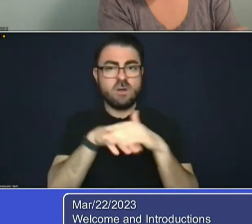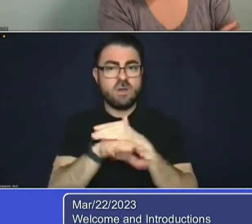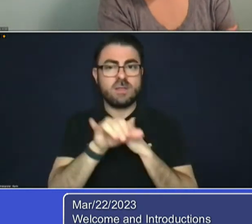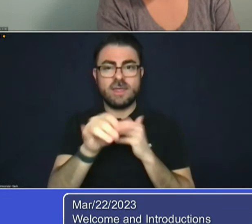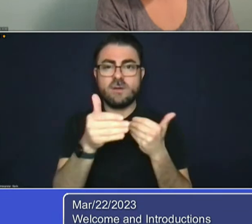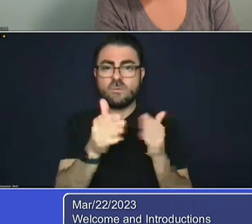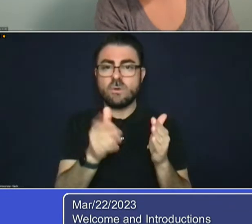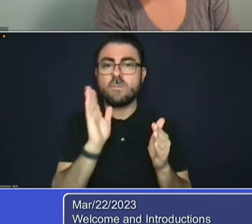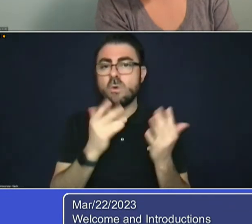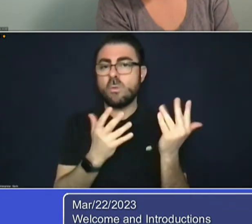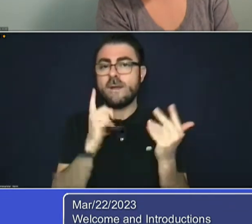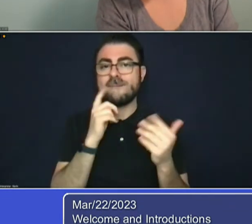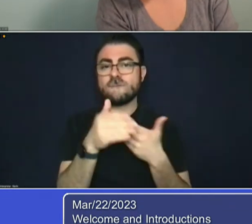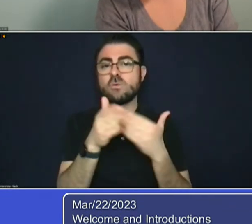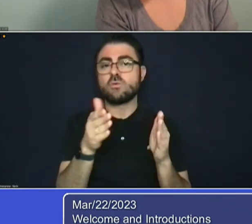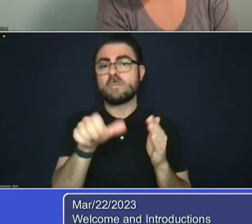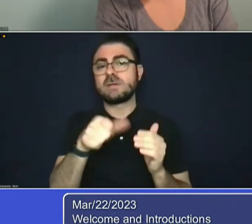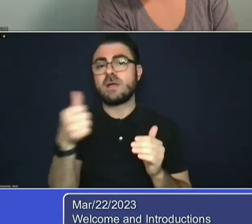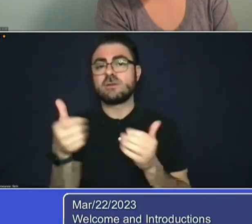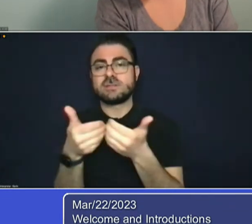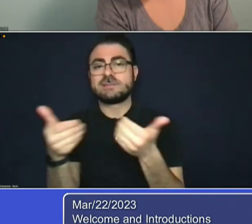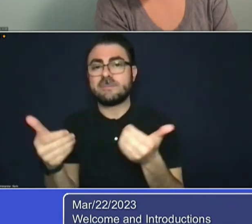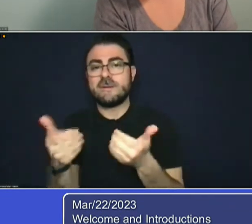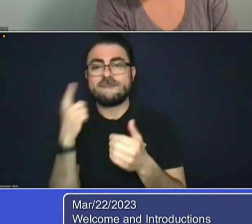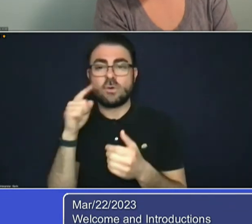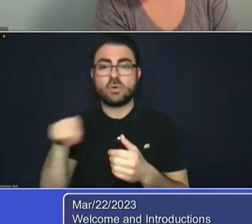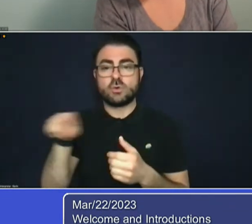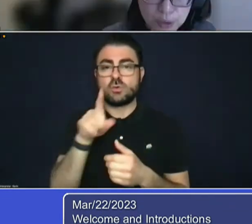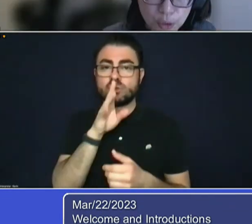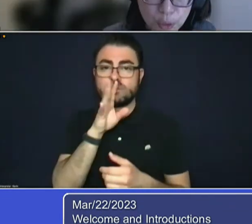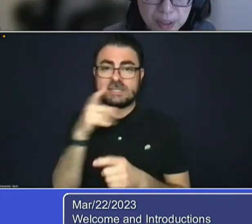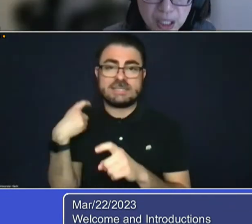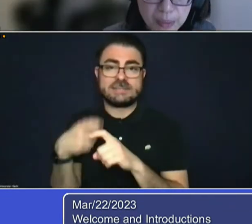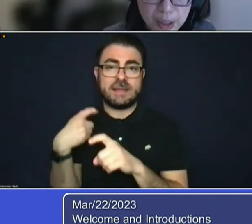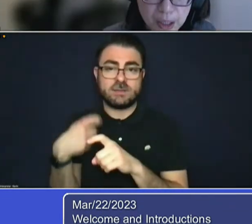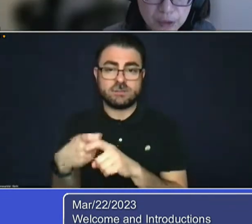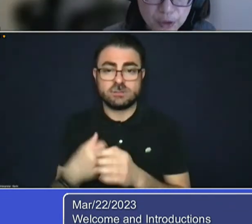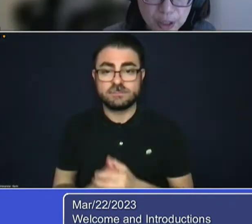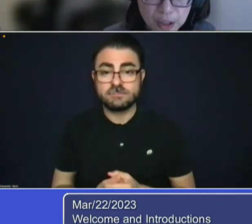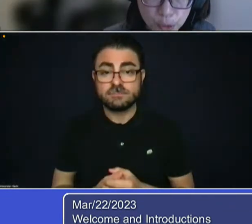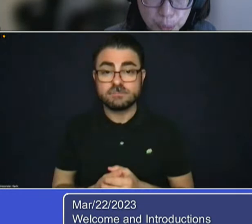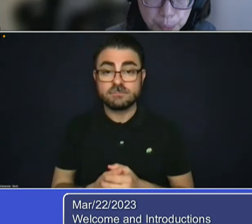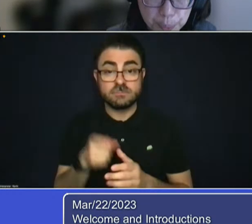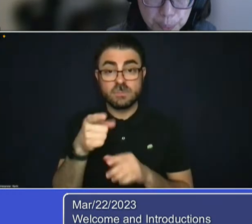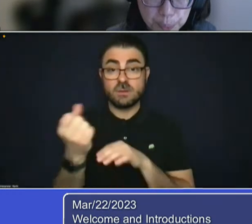INTERPRETATION WE'LL JUST HANG BACK AND DON'T GO TO THE ROOM, AND WE'LL CREATE A DIFFERENT ROOM FOR YOU TO GO TO.